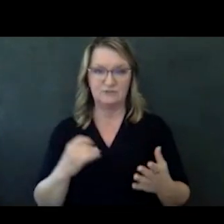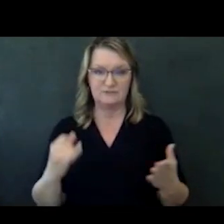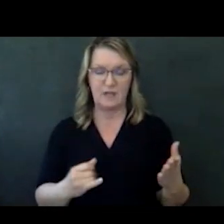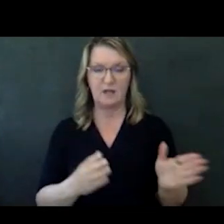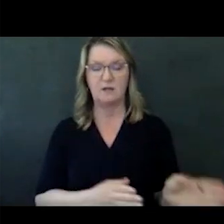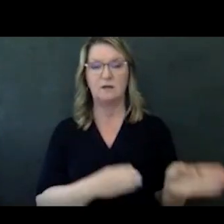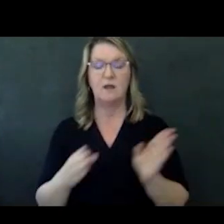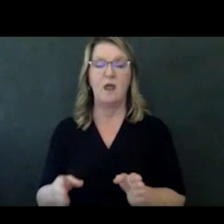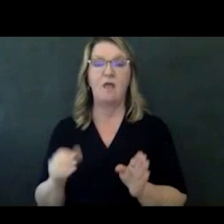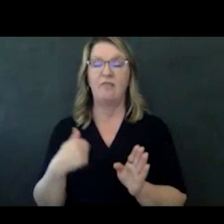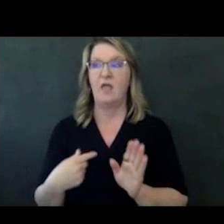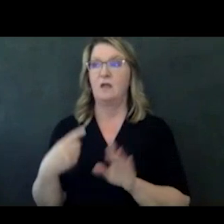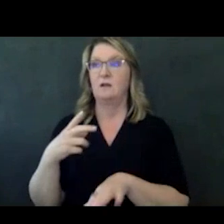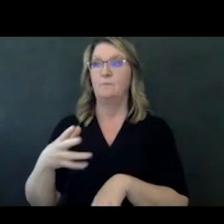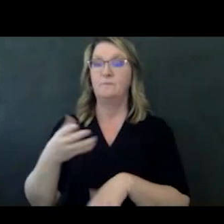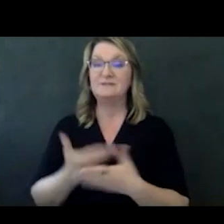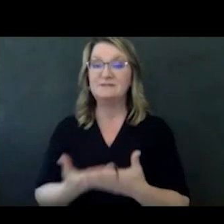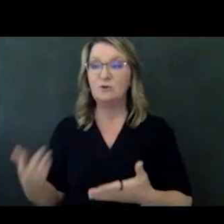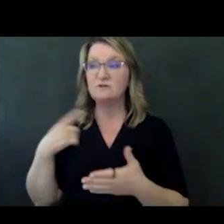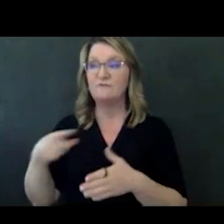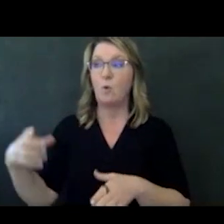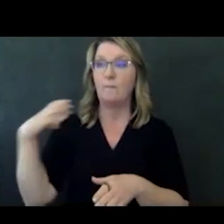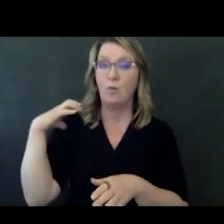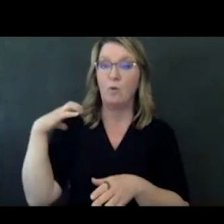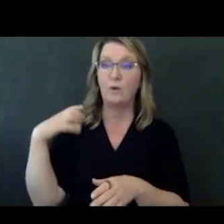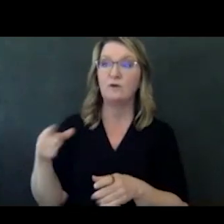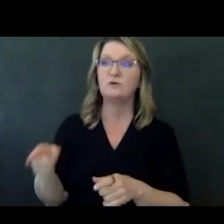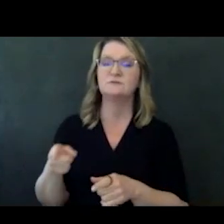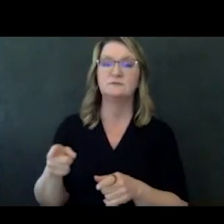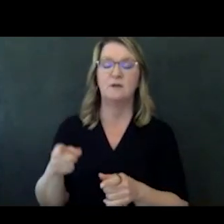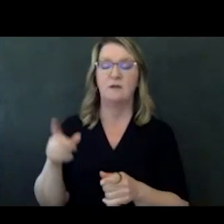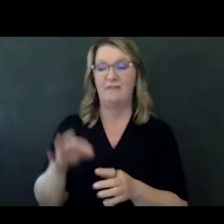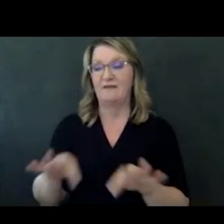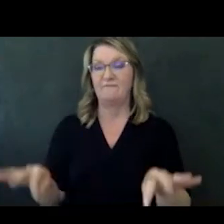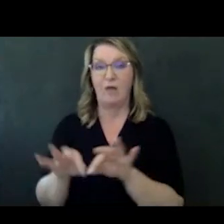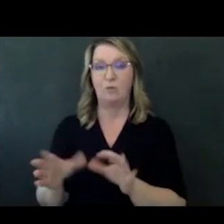business partners. Materials emphasize our value proposition. These are shared in meetings at